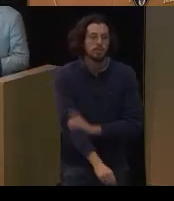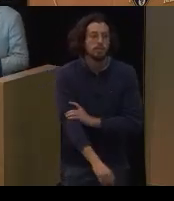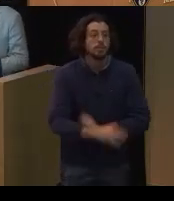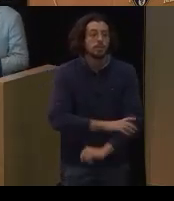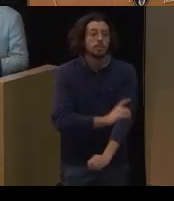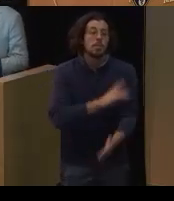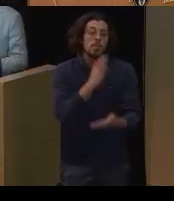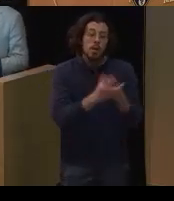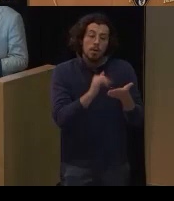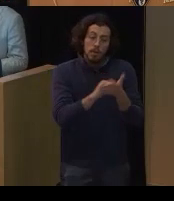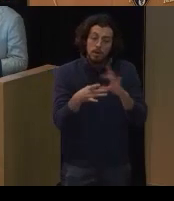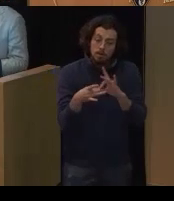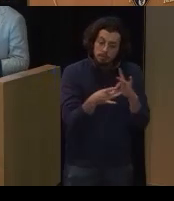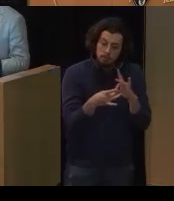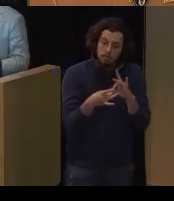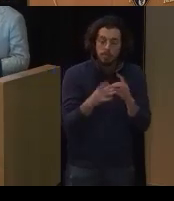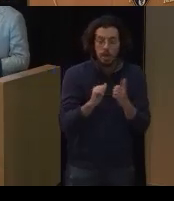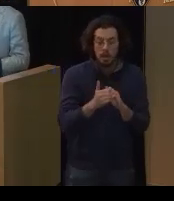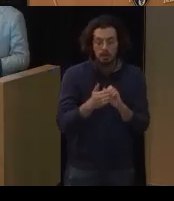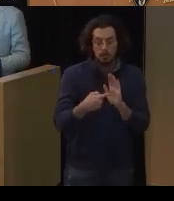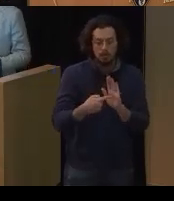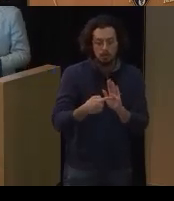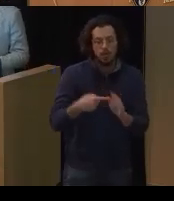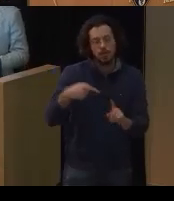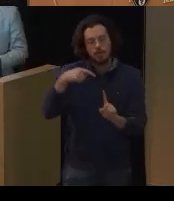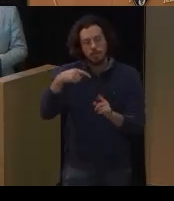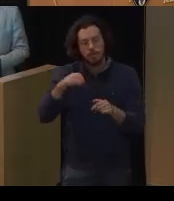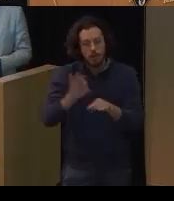be accounted for by the functioning of a brain Network that's important for social information